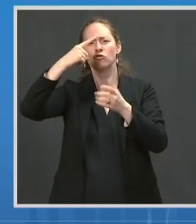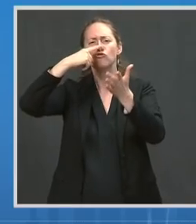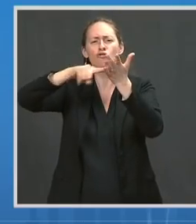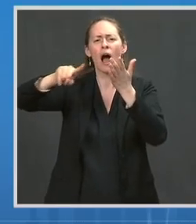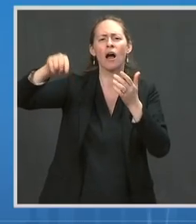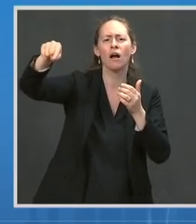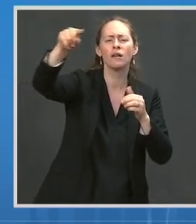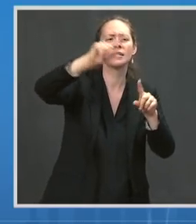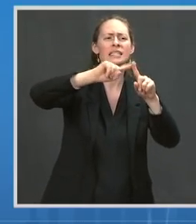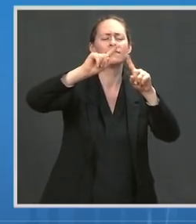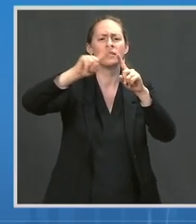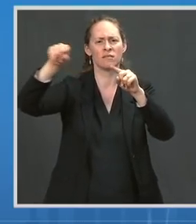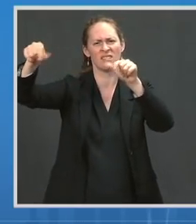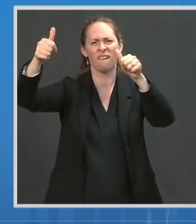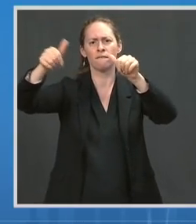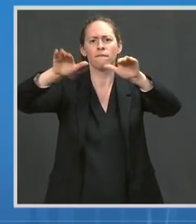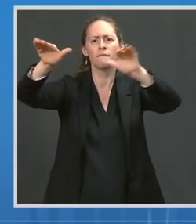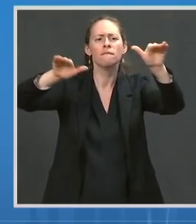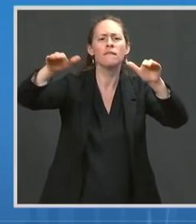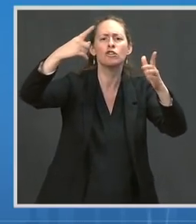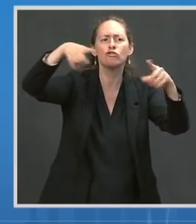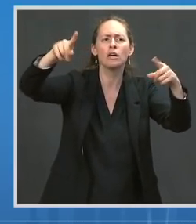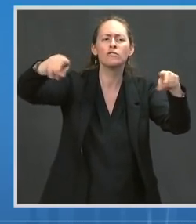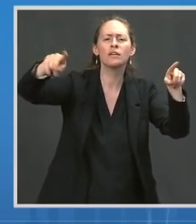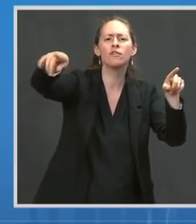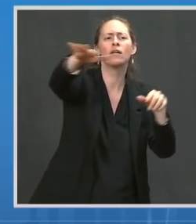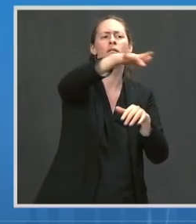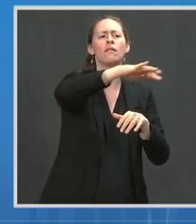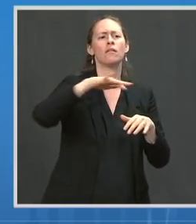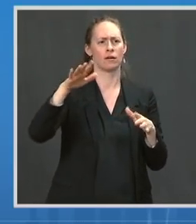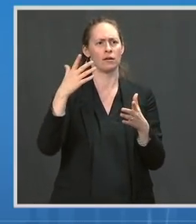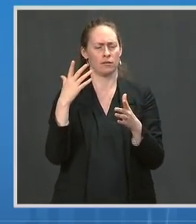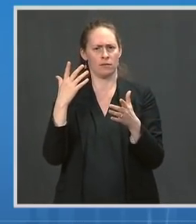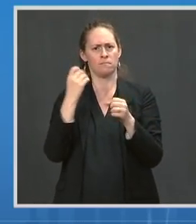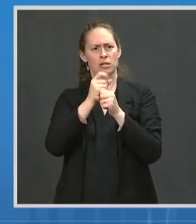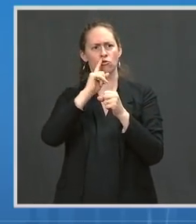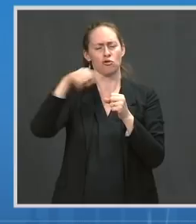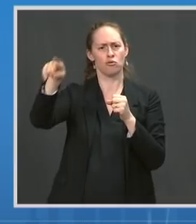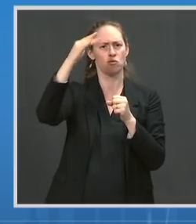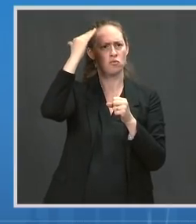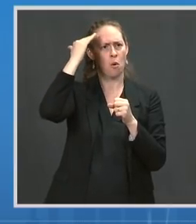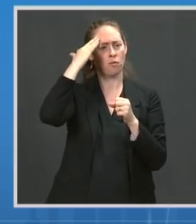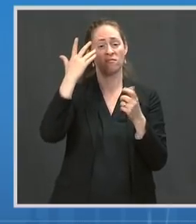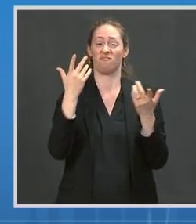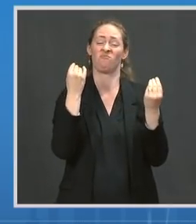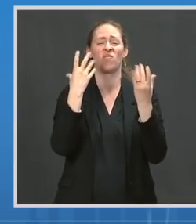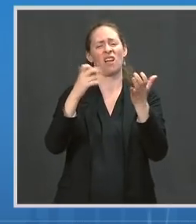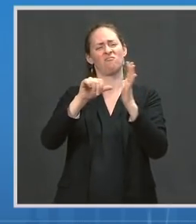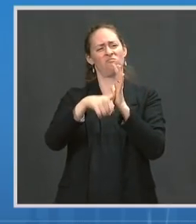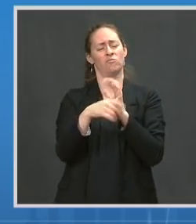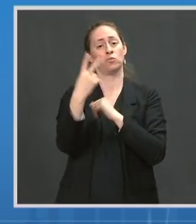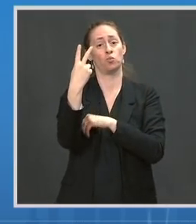And we want to convey to the American public: We have two vaccines that are readily available -- the Pfizer and the Moderna --